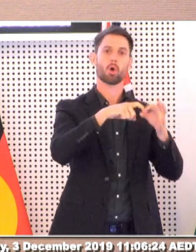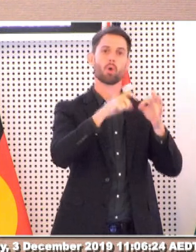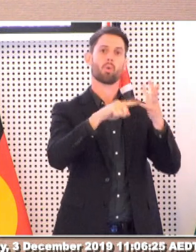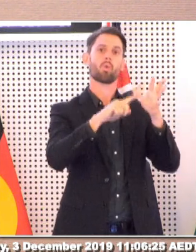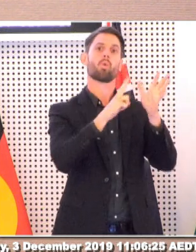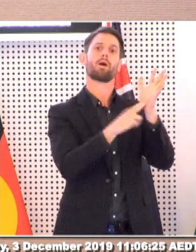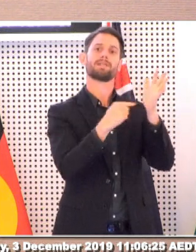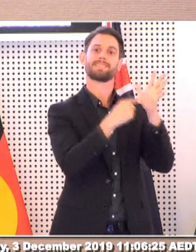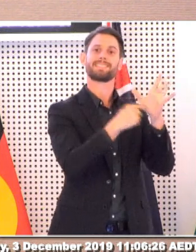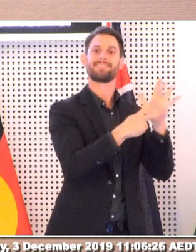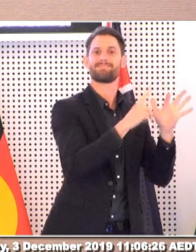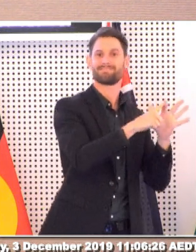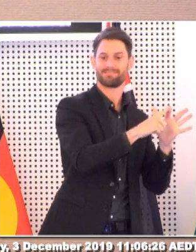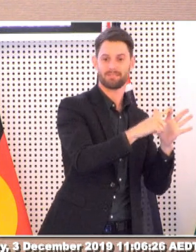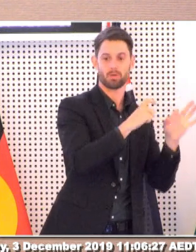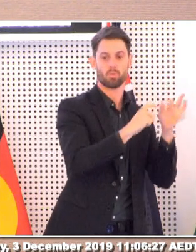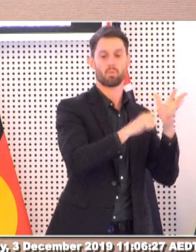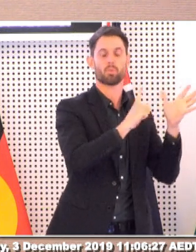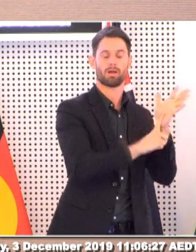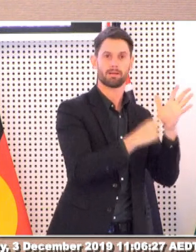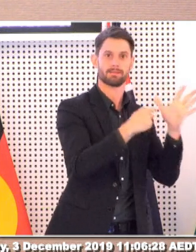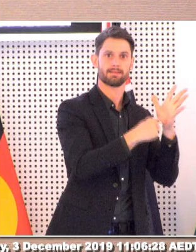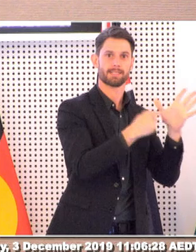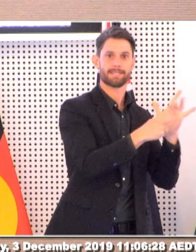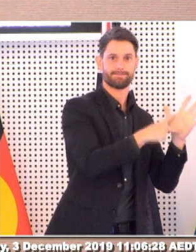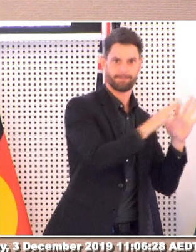So with qualitative research, the particular sorts of barriers